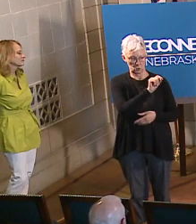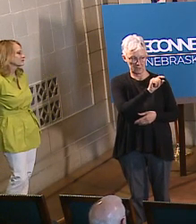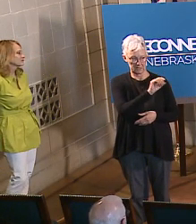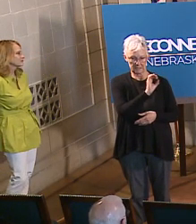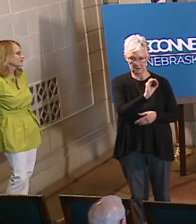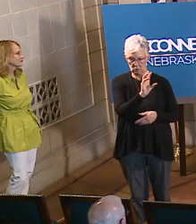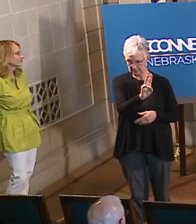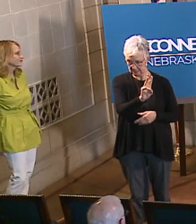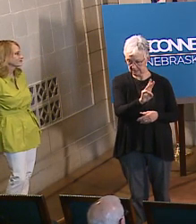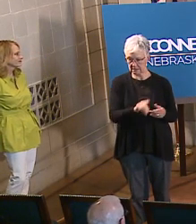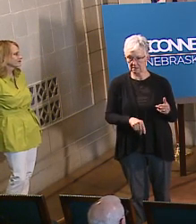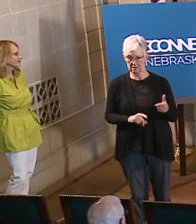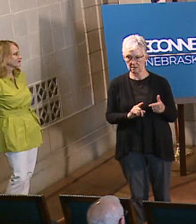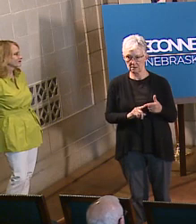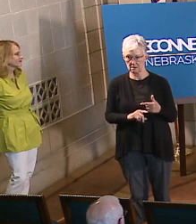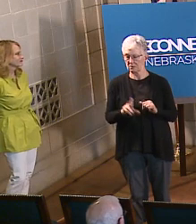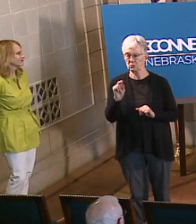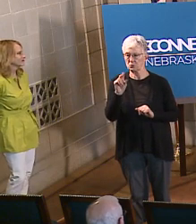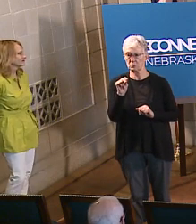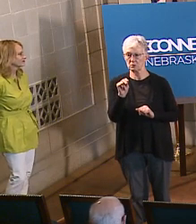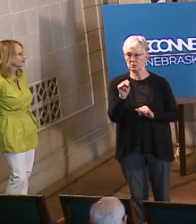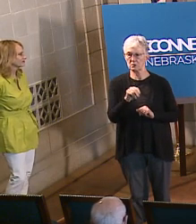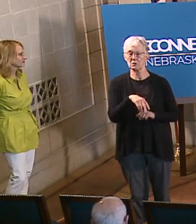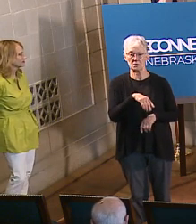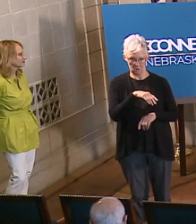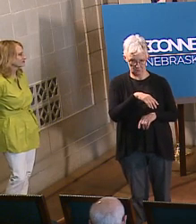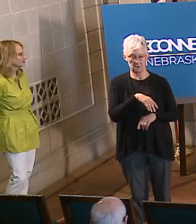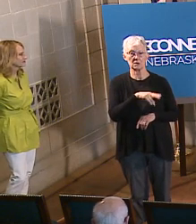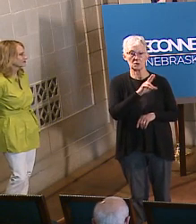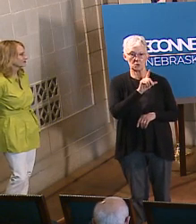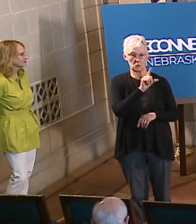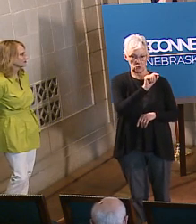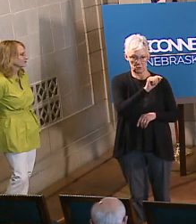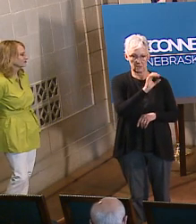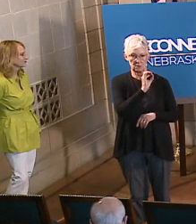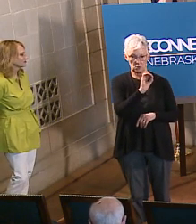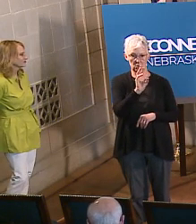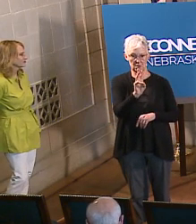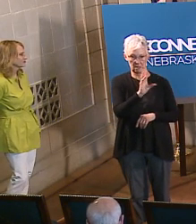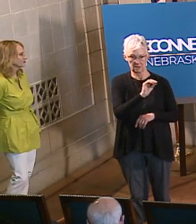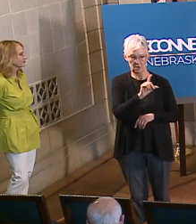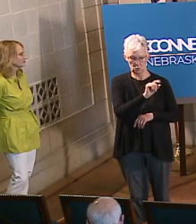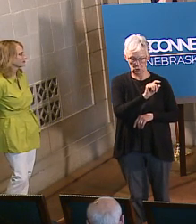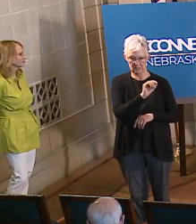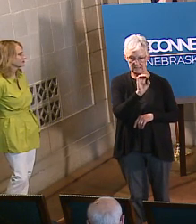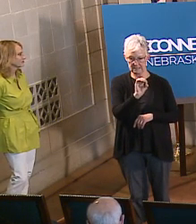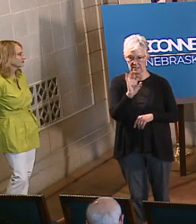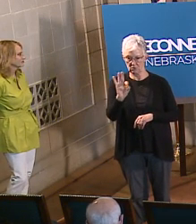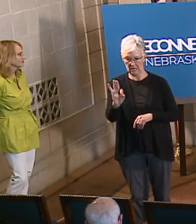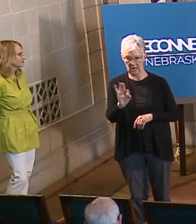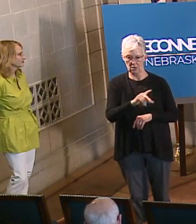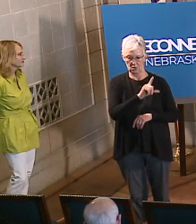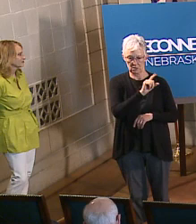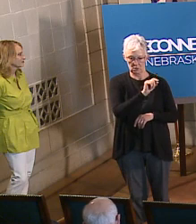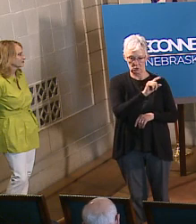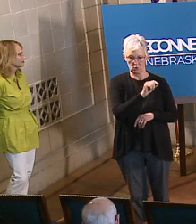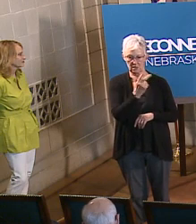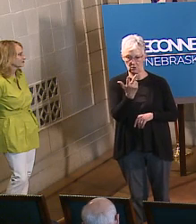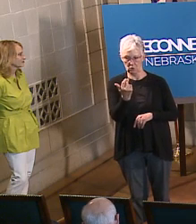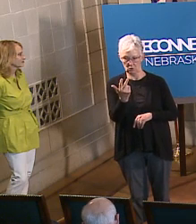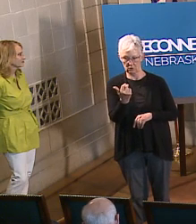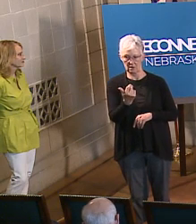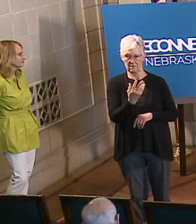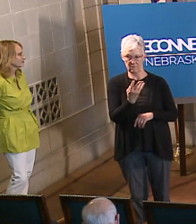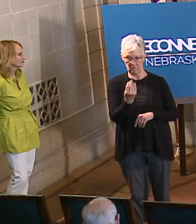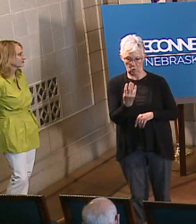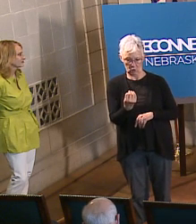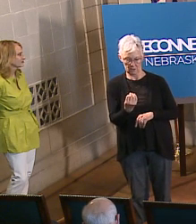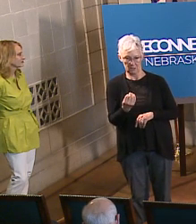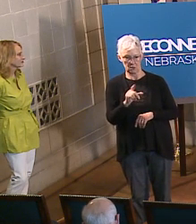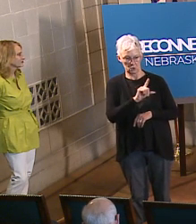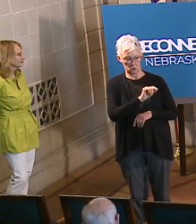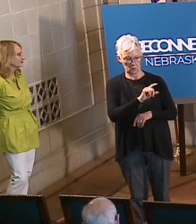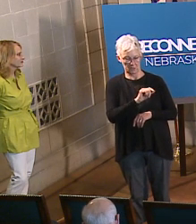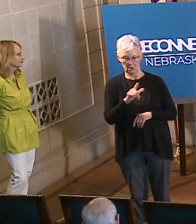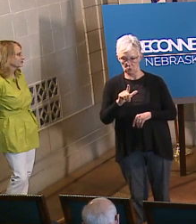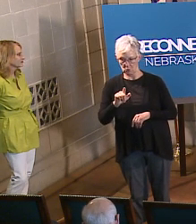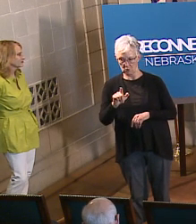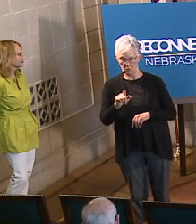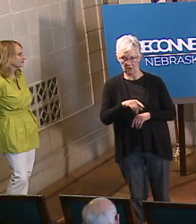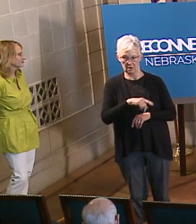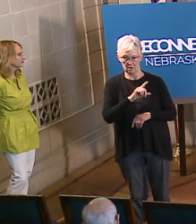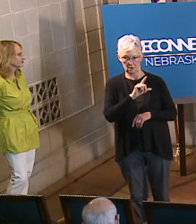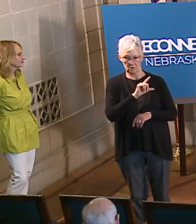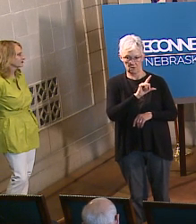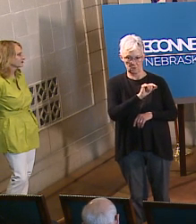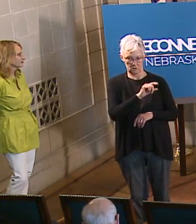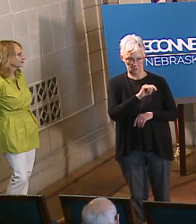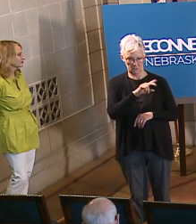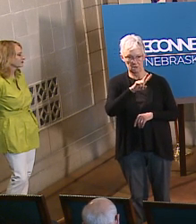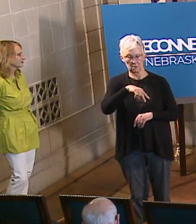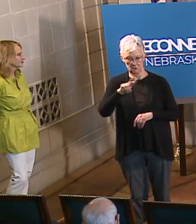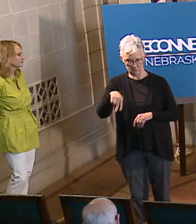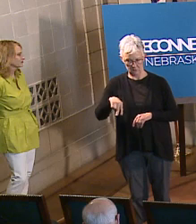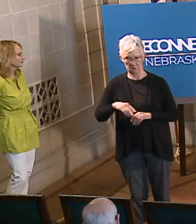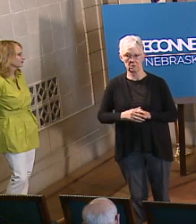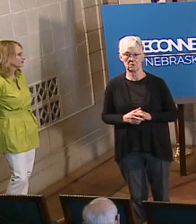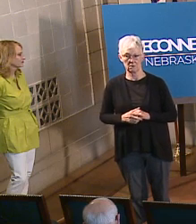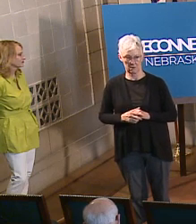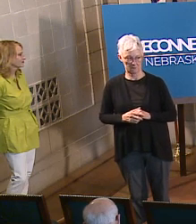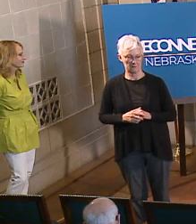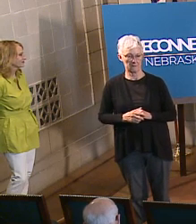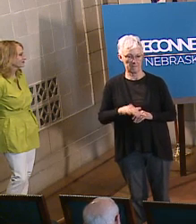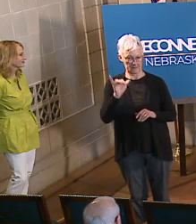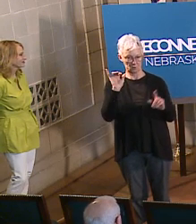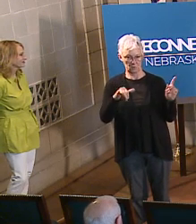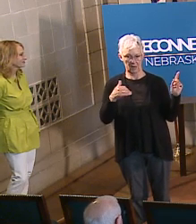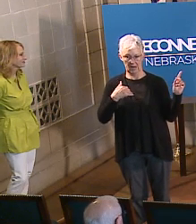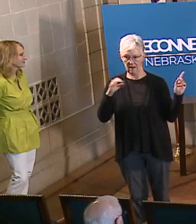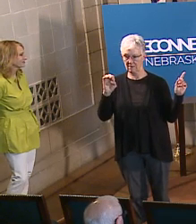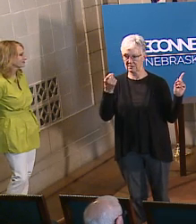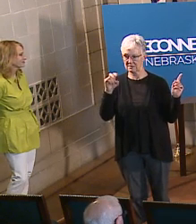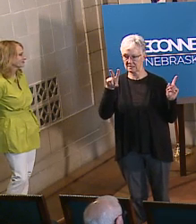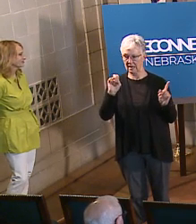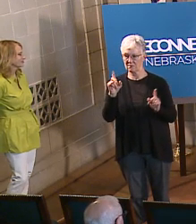PANDEMIC.